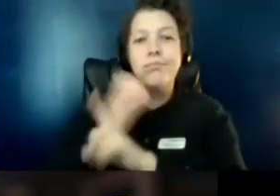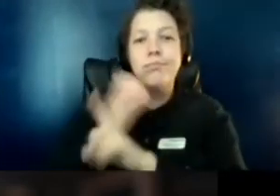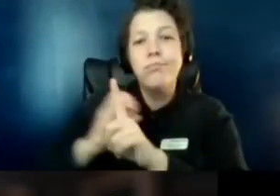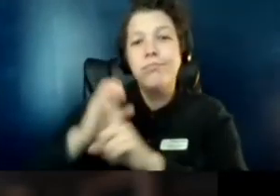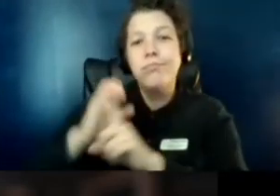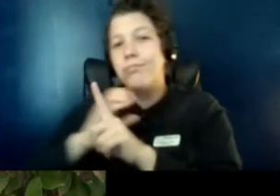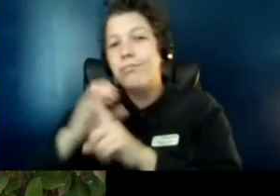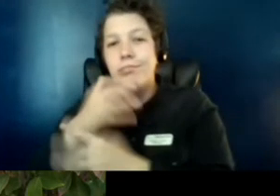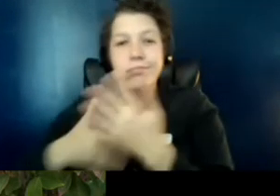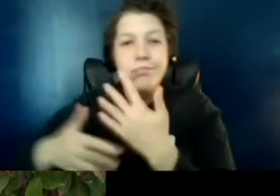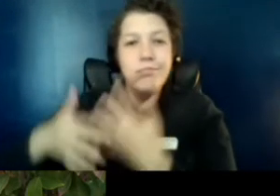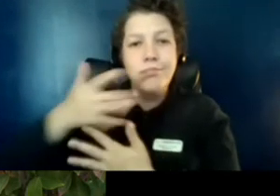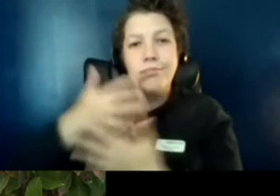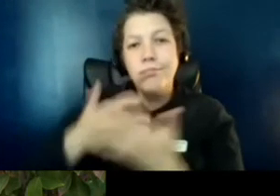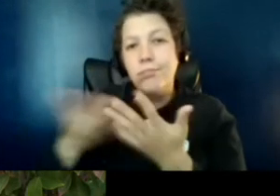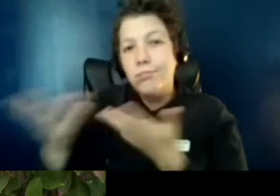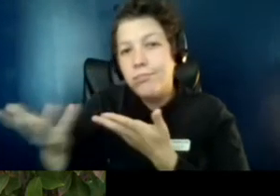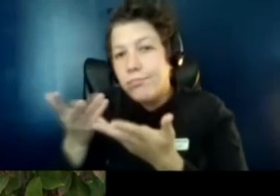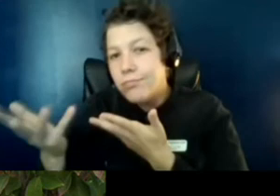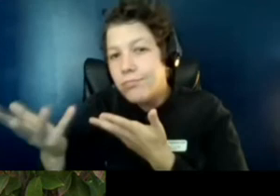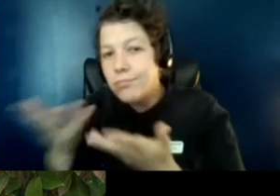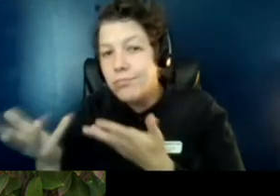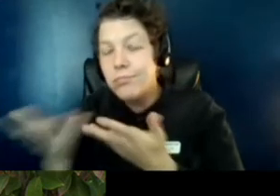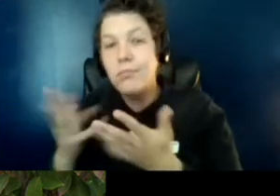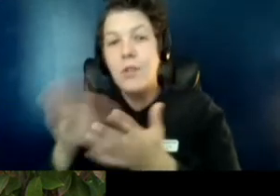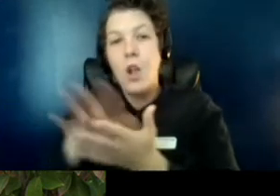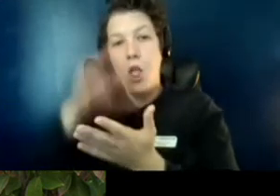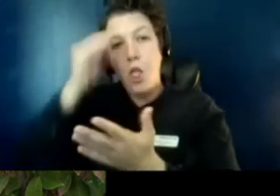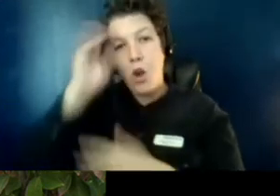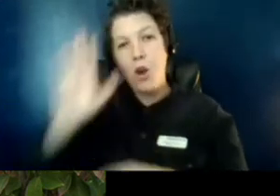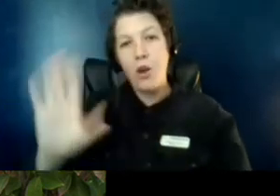user. >> So there's kind of a more practical, especially